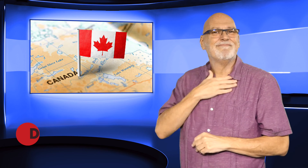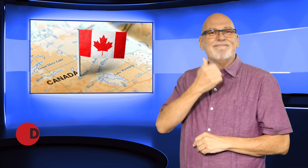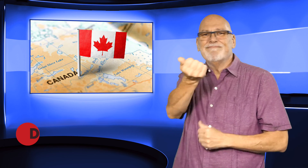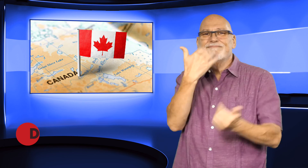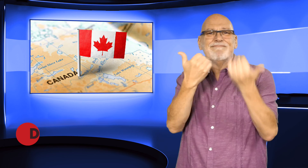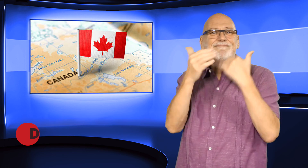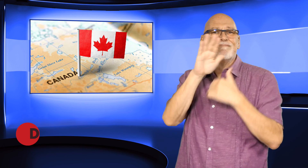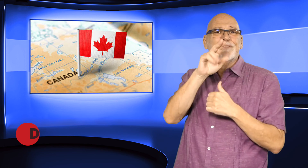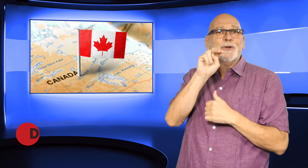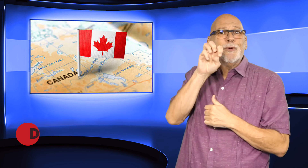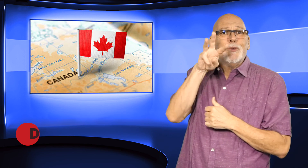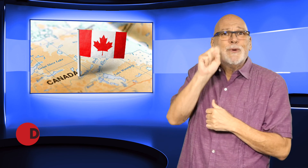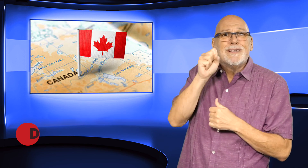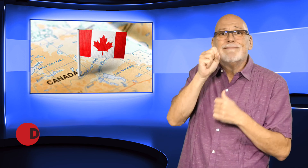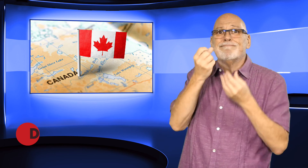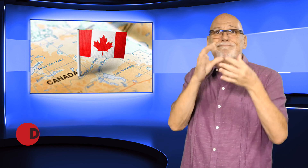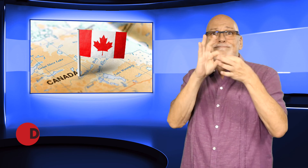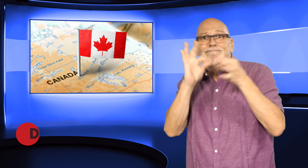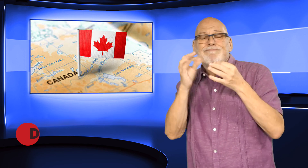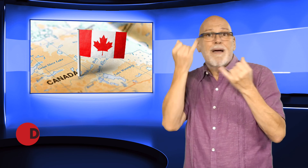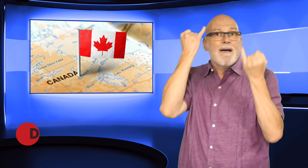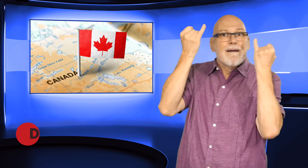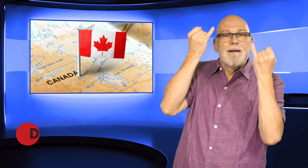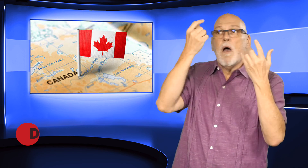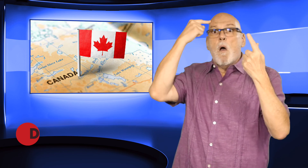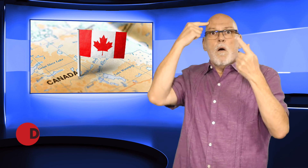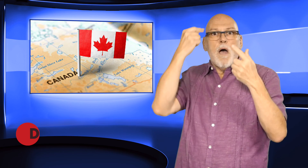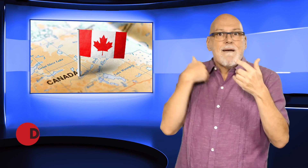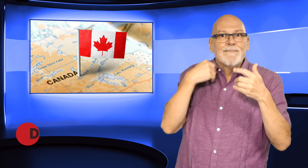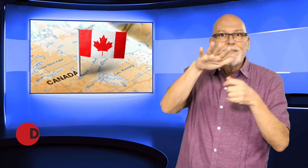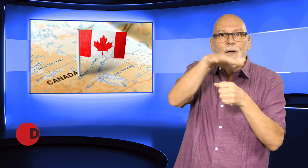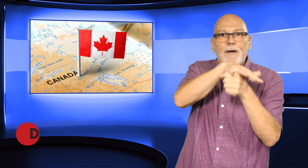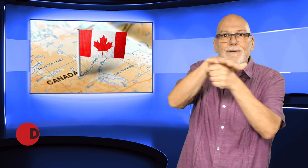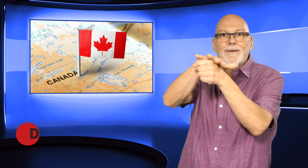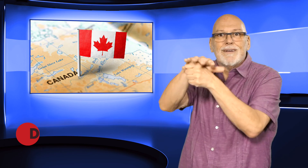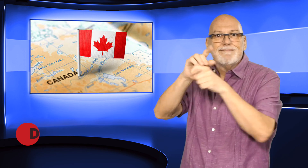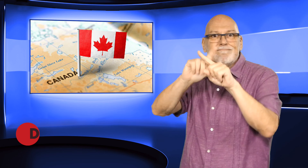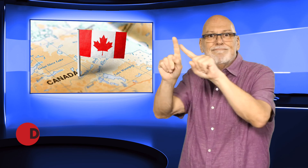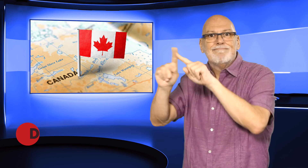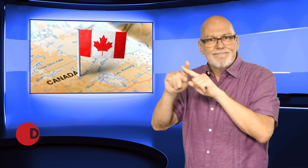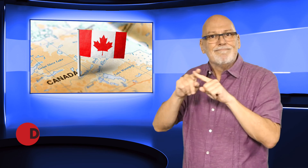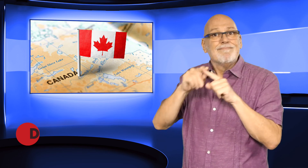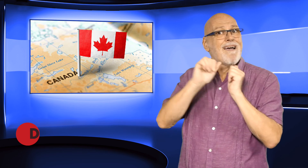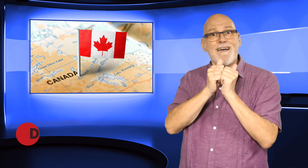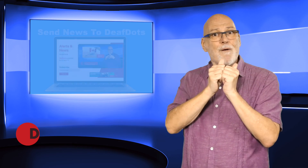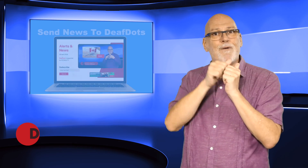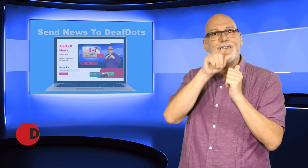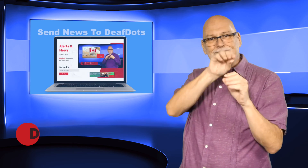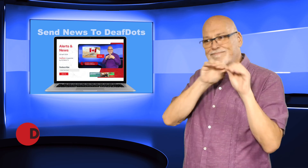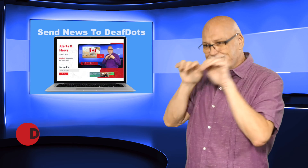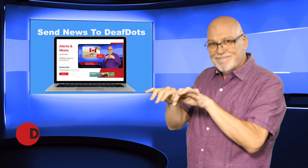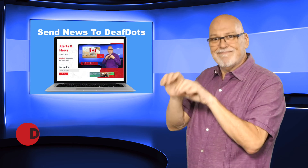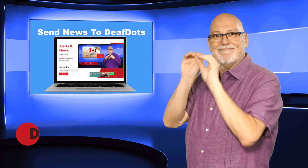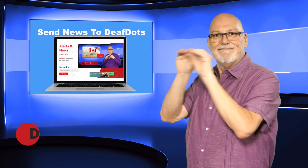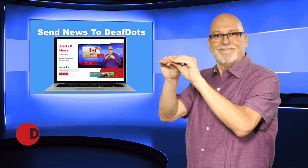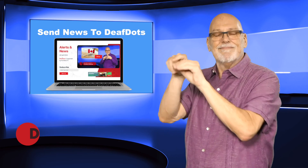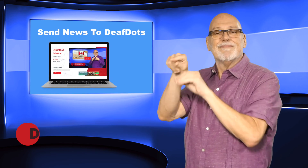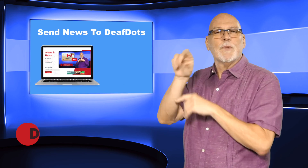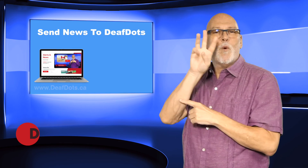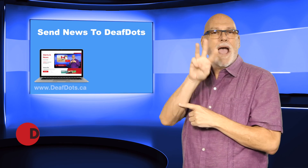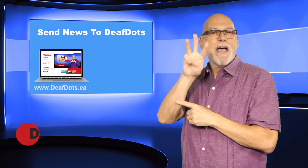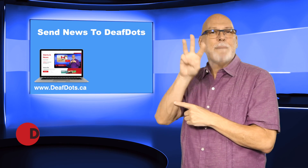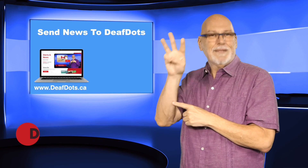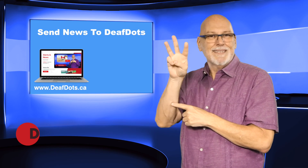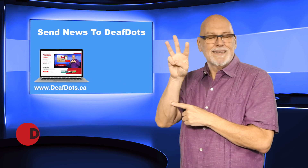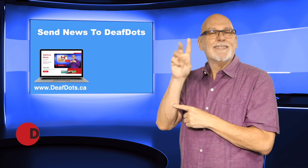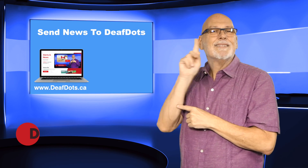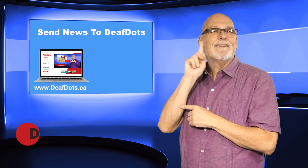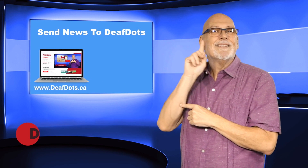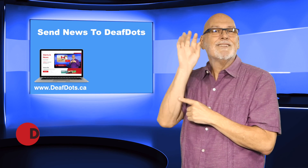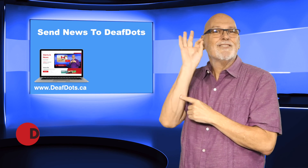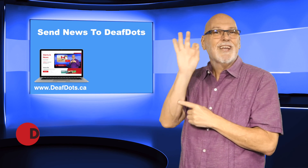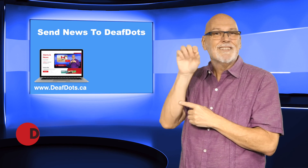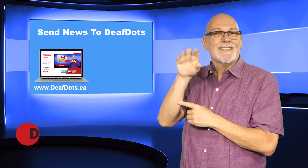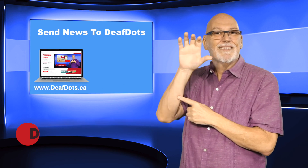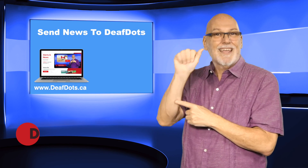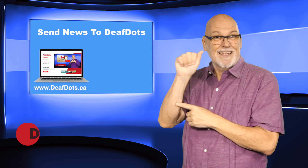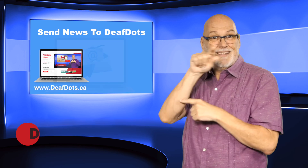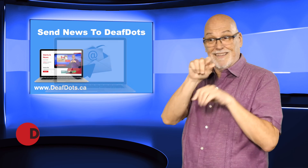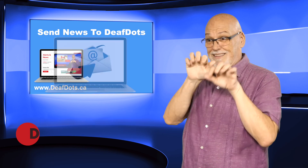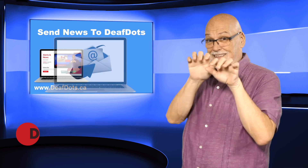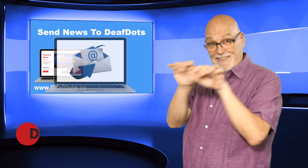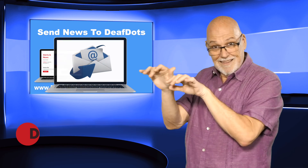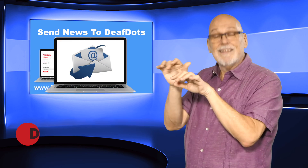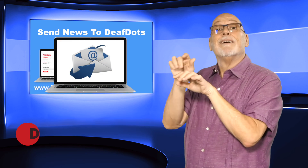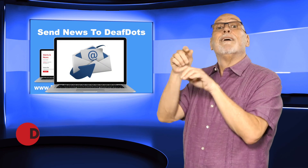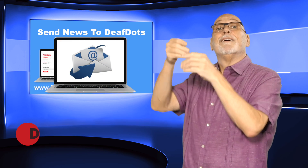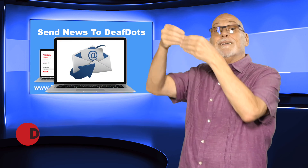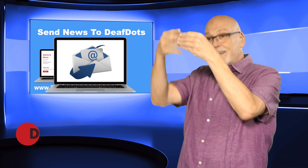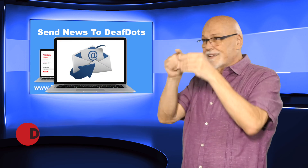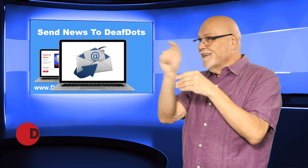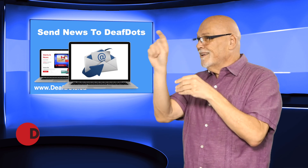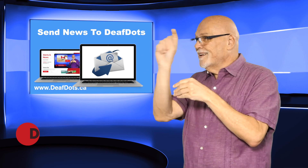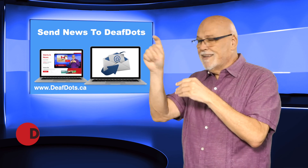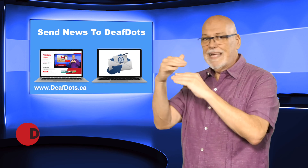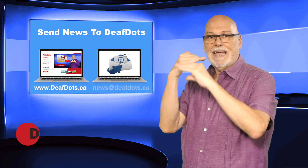Please send your news suggestions through our website www.DeafDots.ca